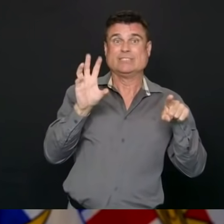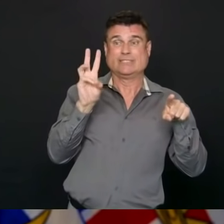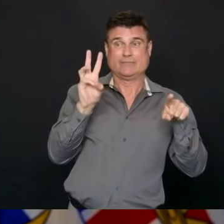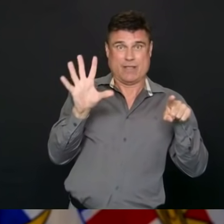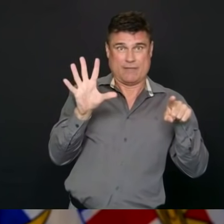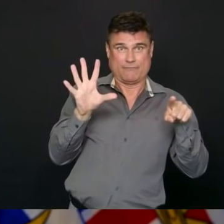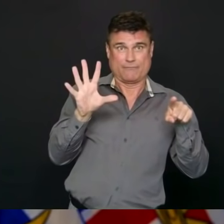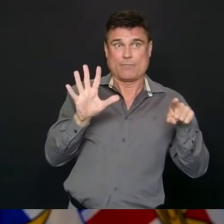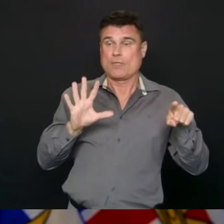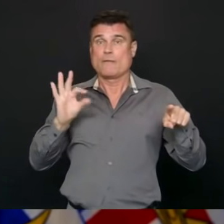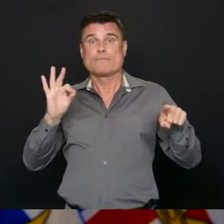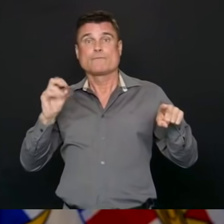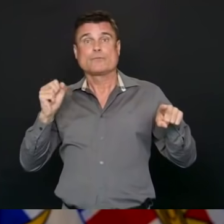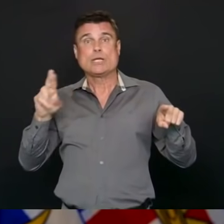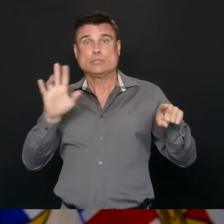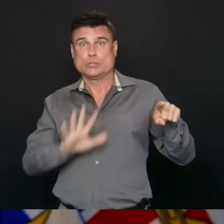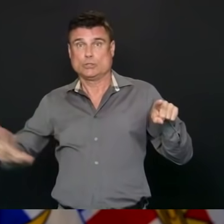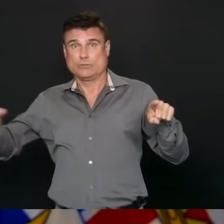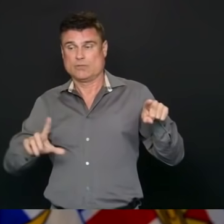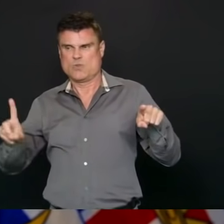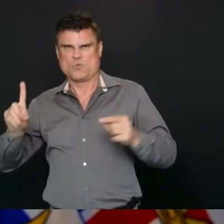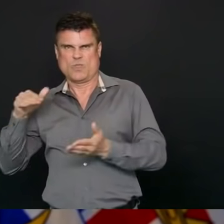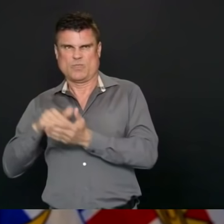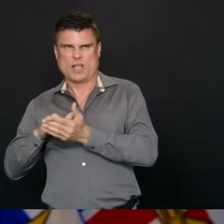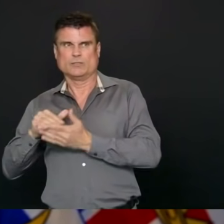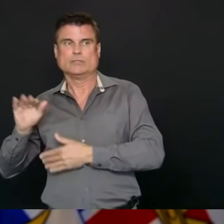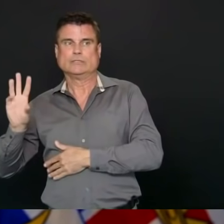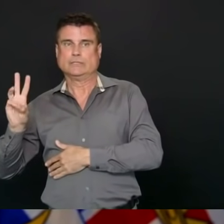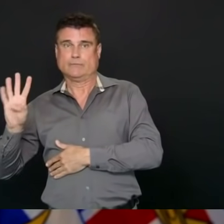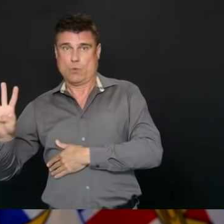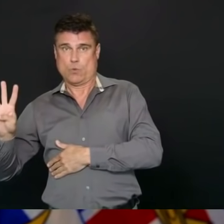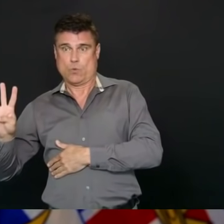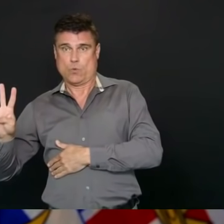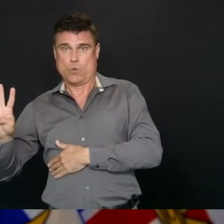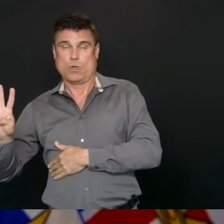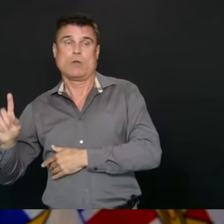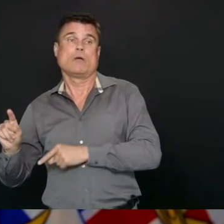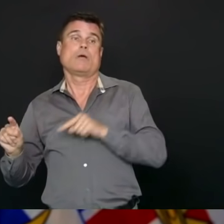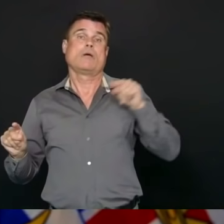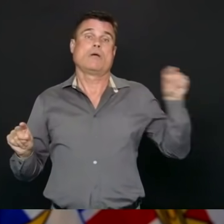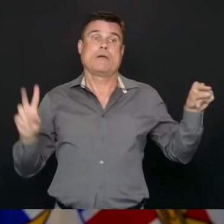That includes 865 people in the Vancouver coats all health region, 164 in the Fraser Health region,